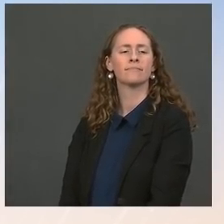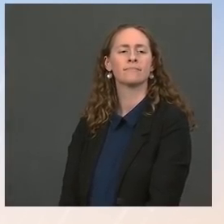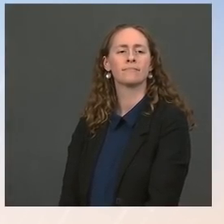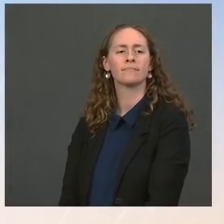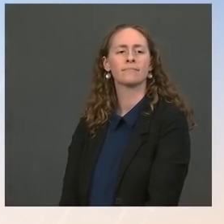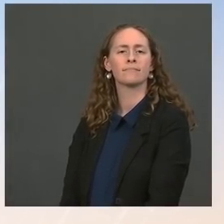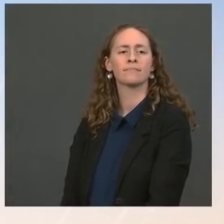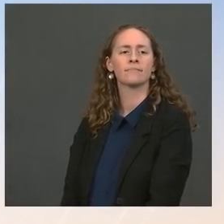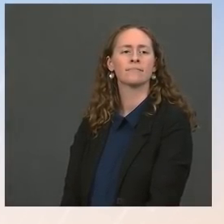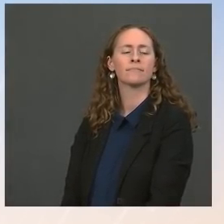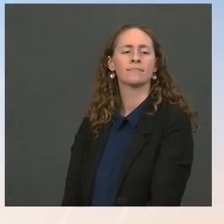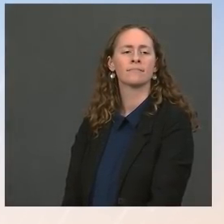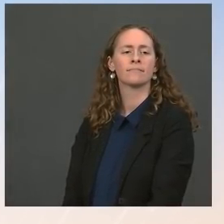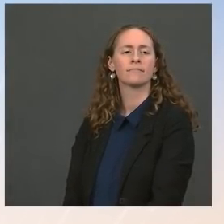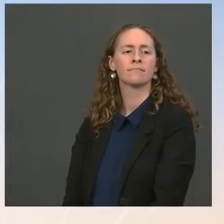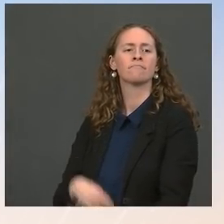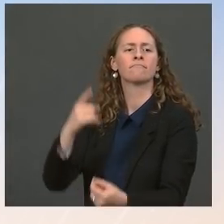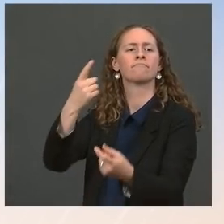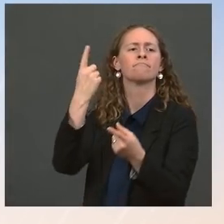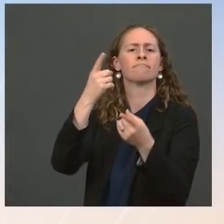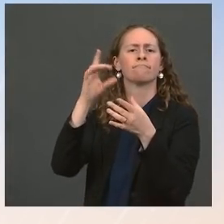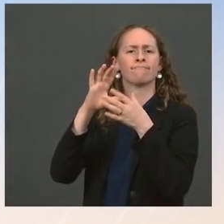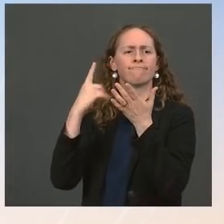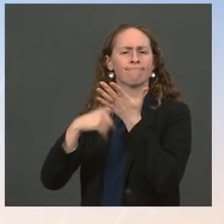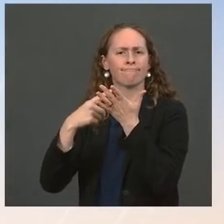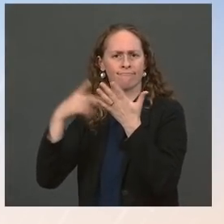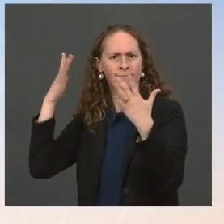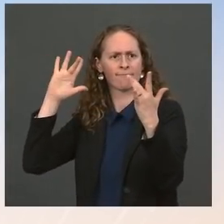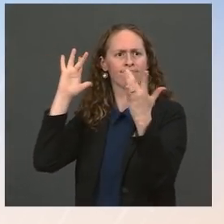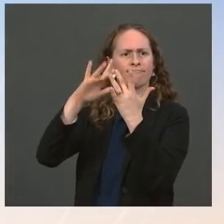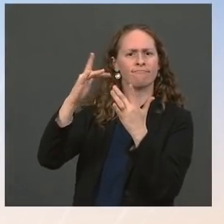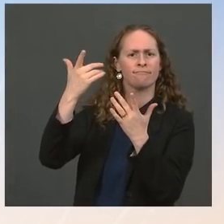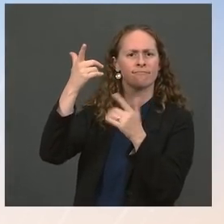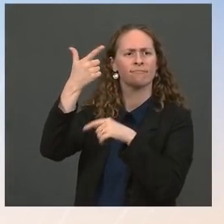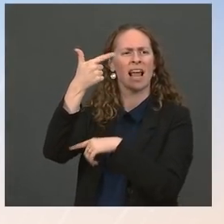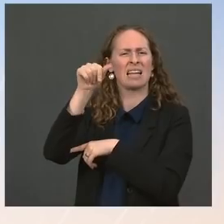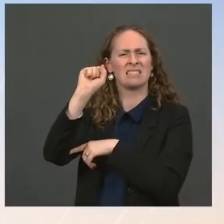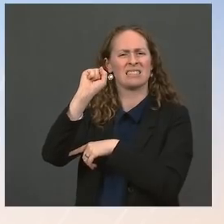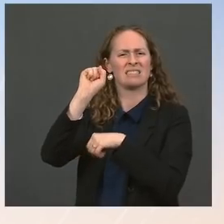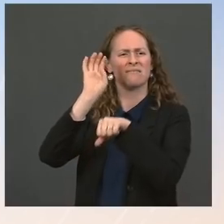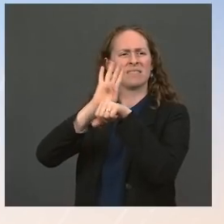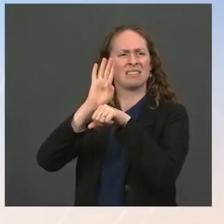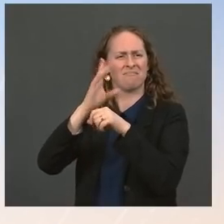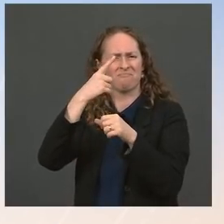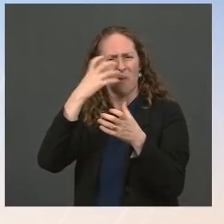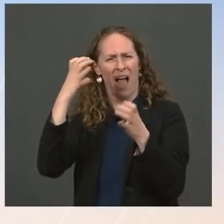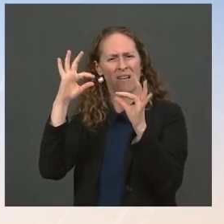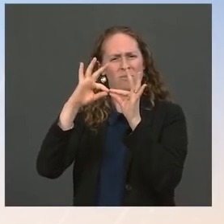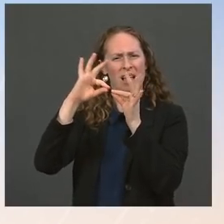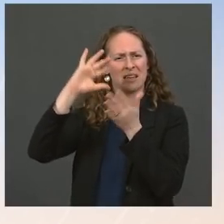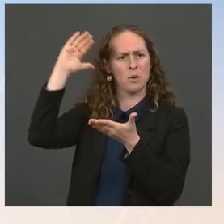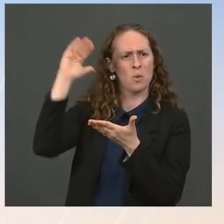about how to bring down rising fuel costs. I was wondering if you could say which companies and if you've asked them to increase production,